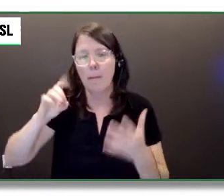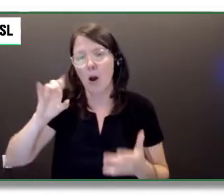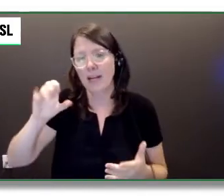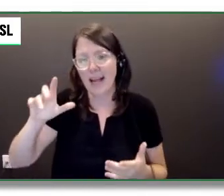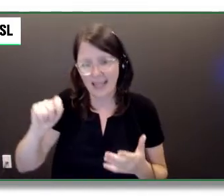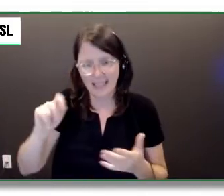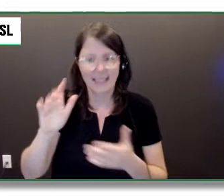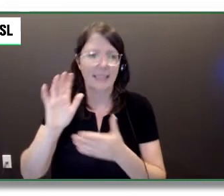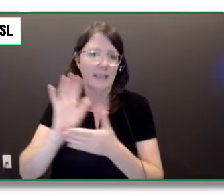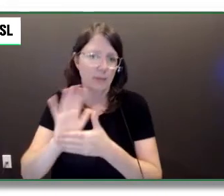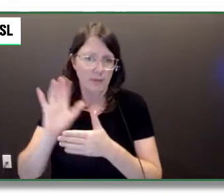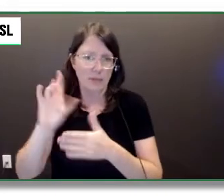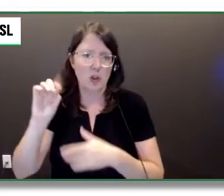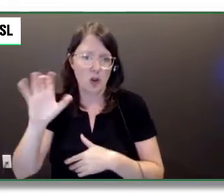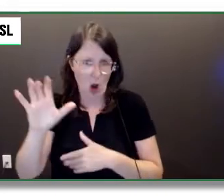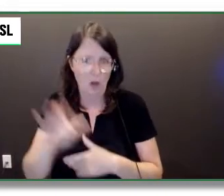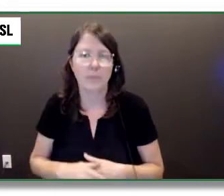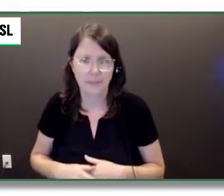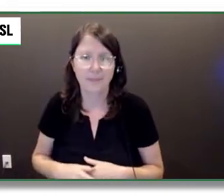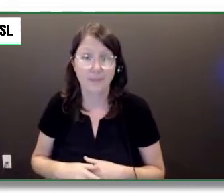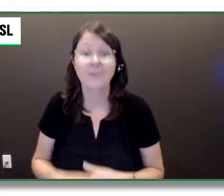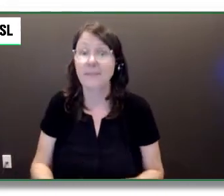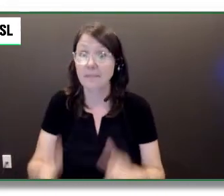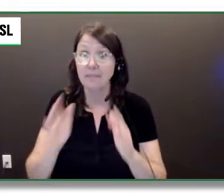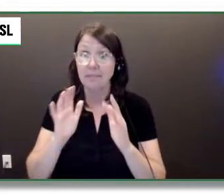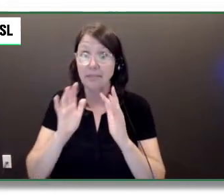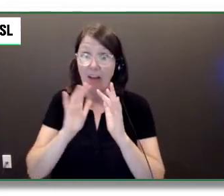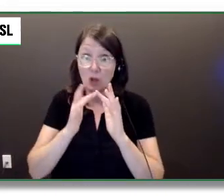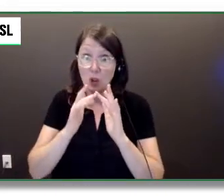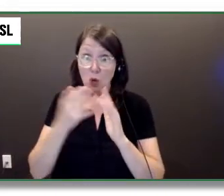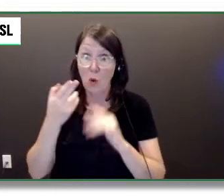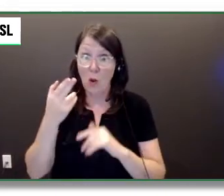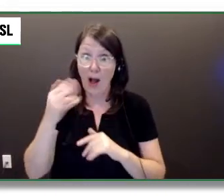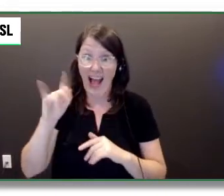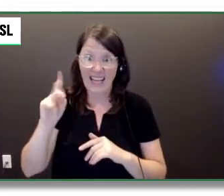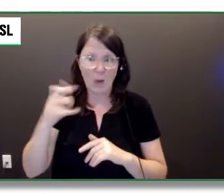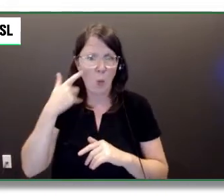virtual hikes and on the right I have two points about this, two examples. So